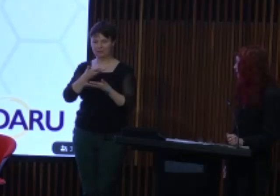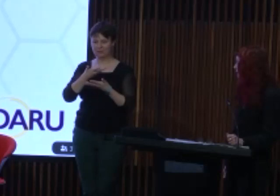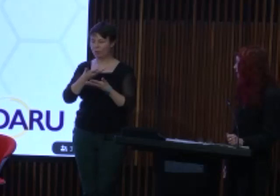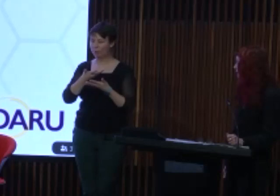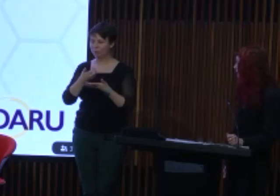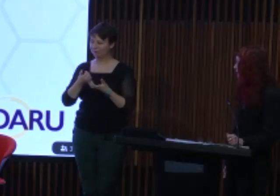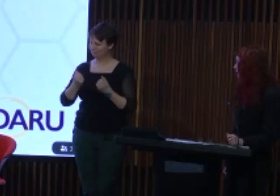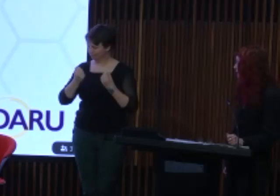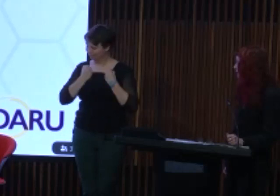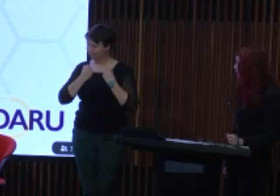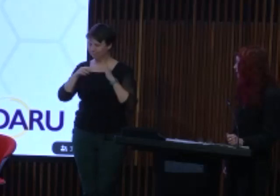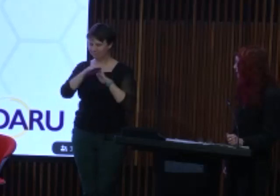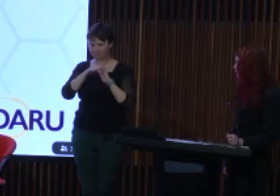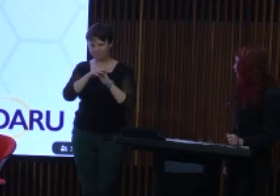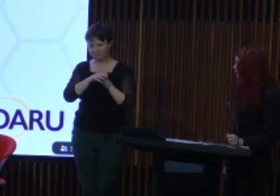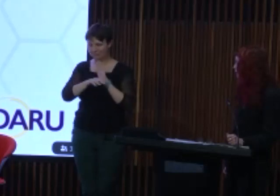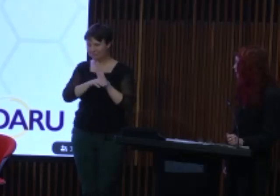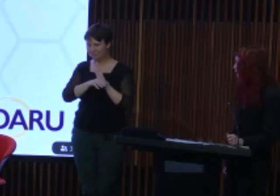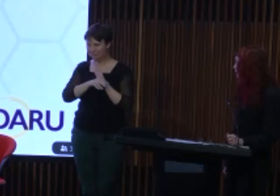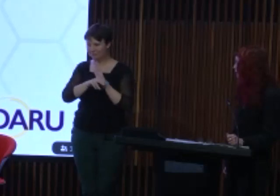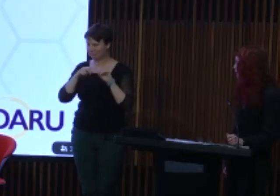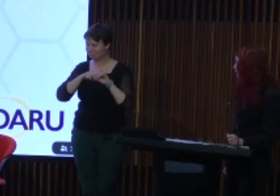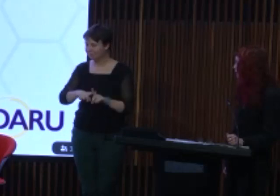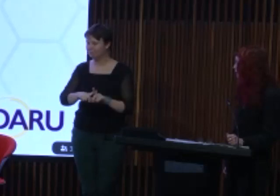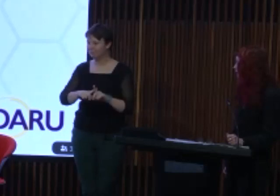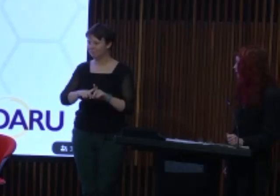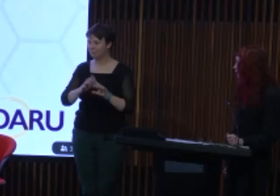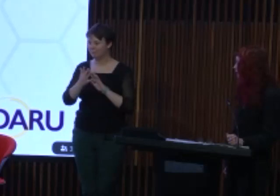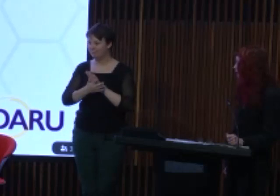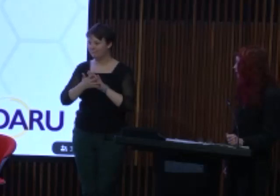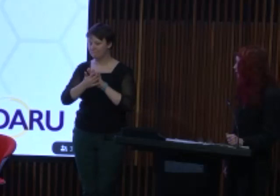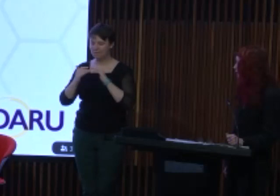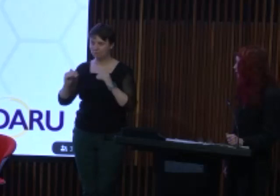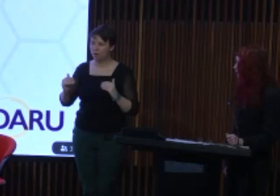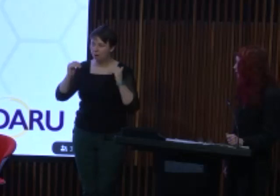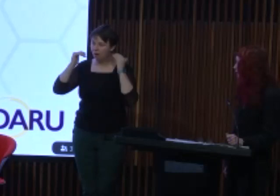This is, these are the standards by which we do our work. And that then elevates our work